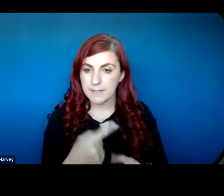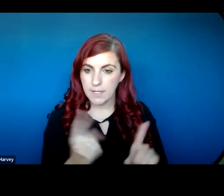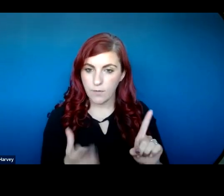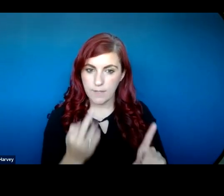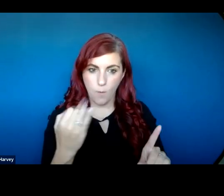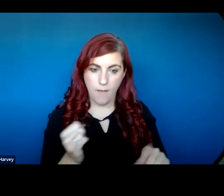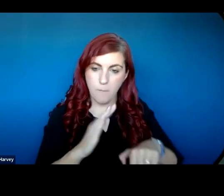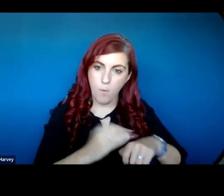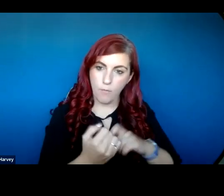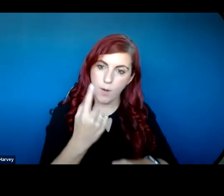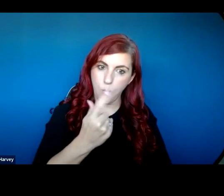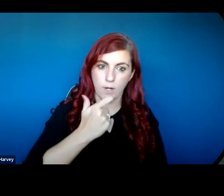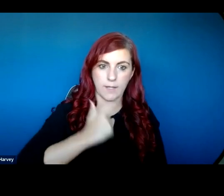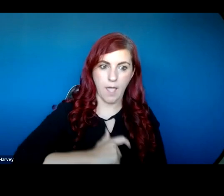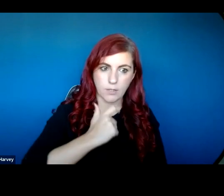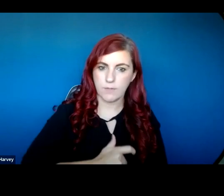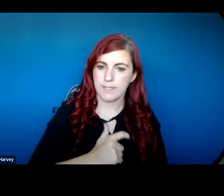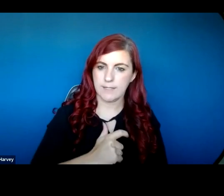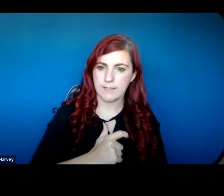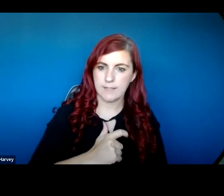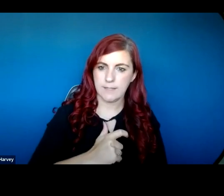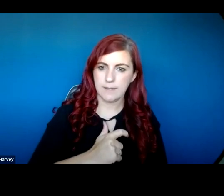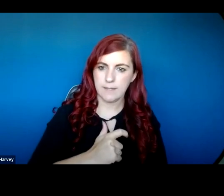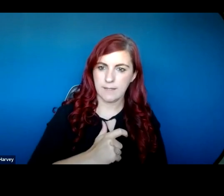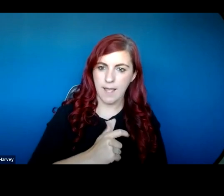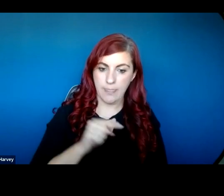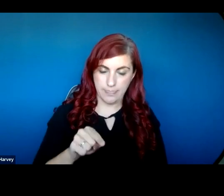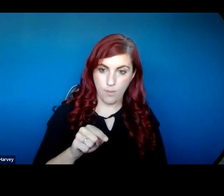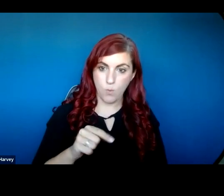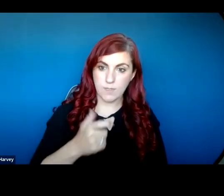more than one characteristic that might make life harder.